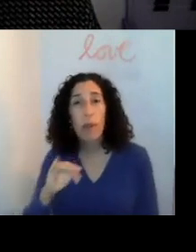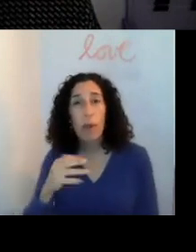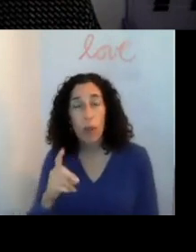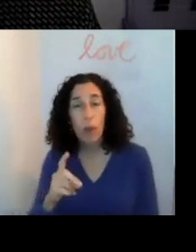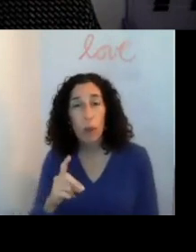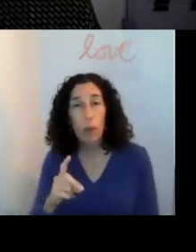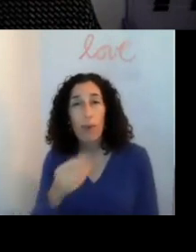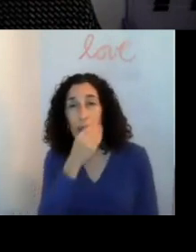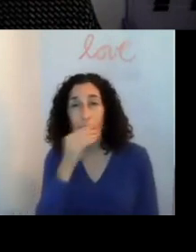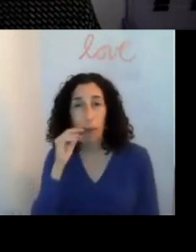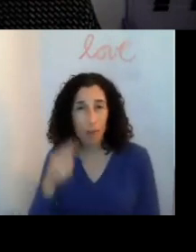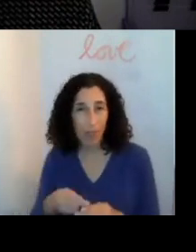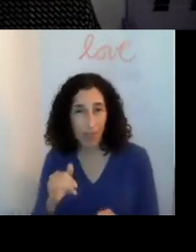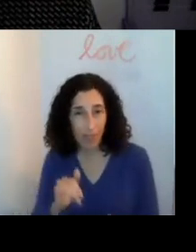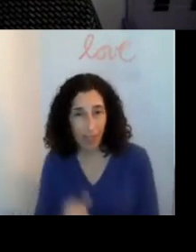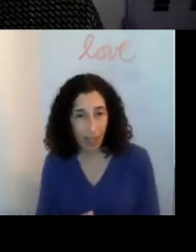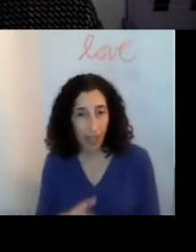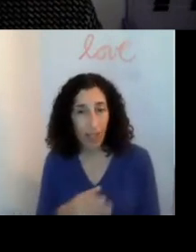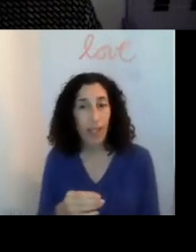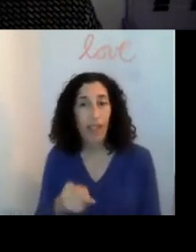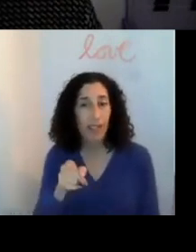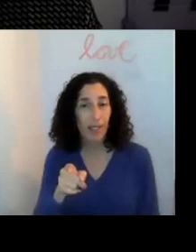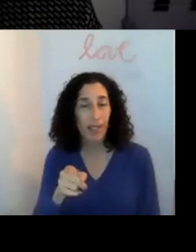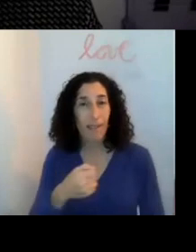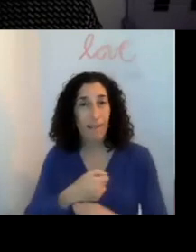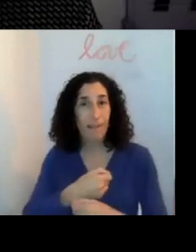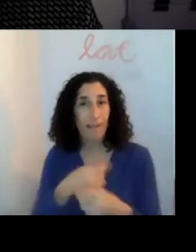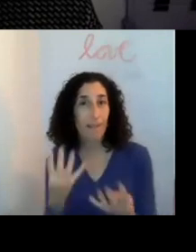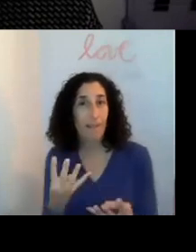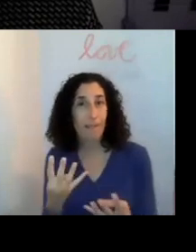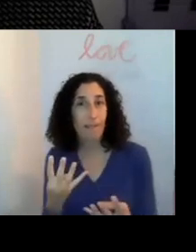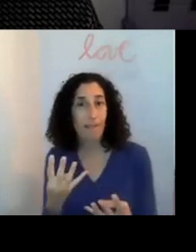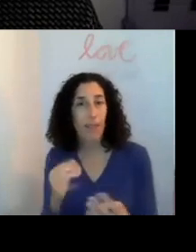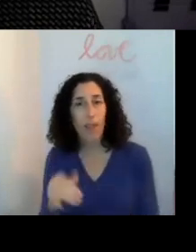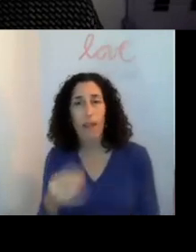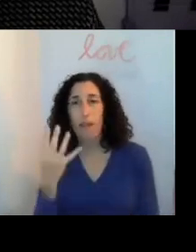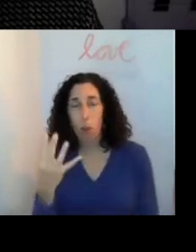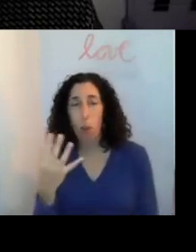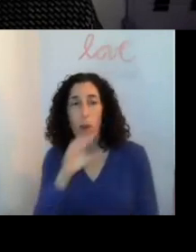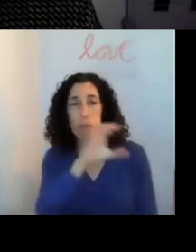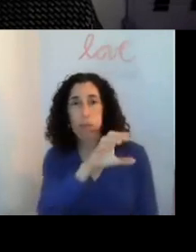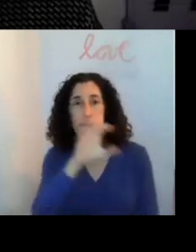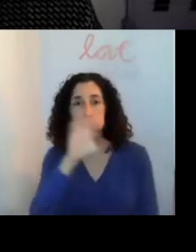And the fourth glyph felt like a spikey sea urchin.